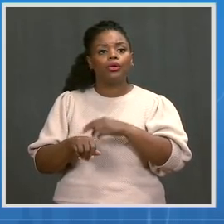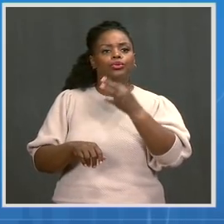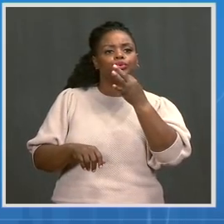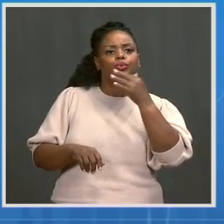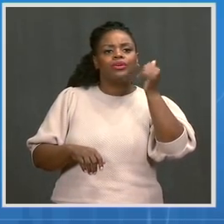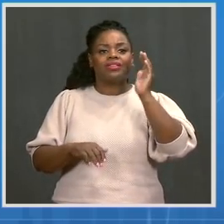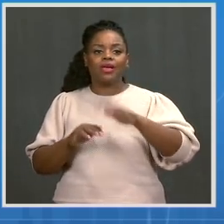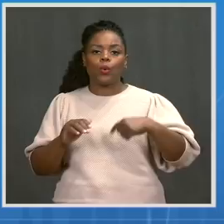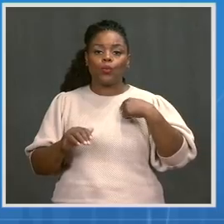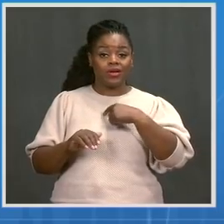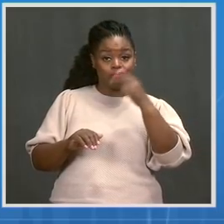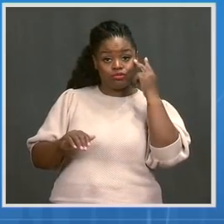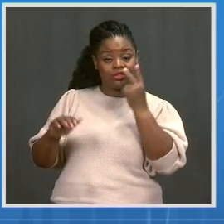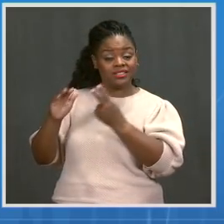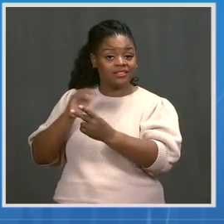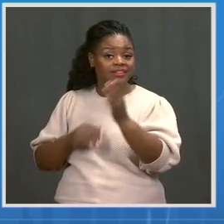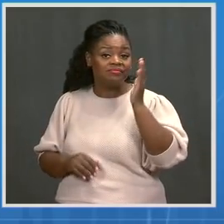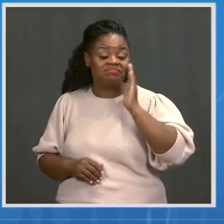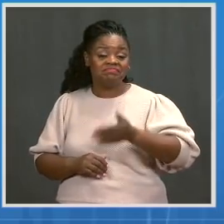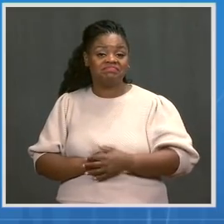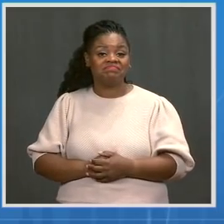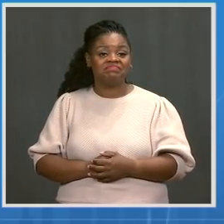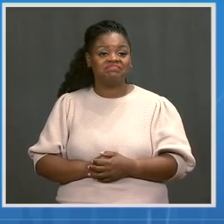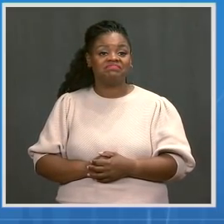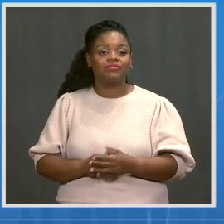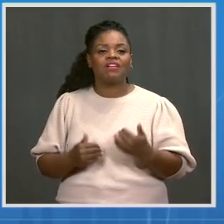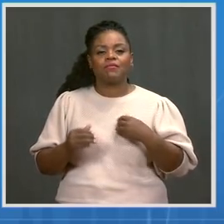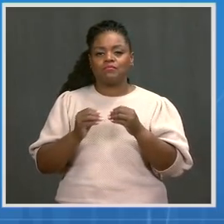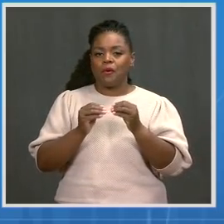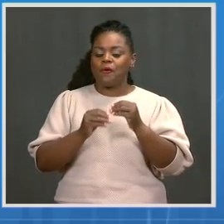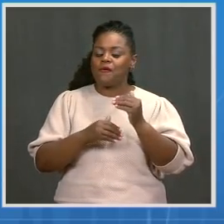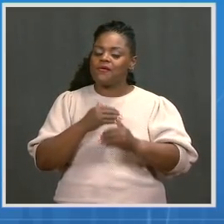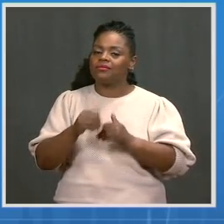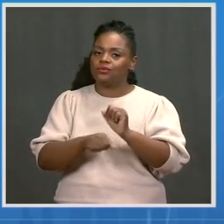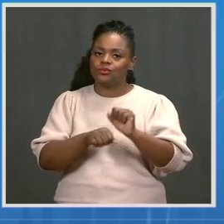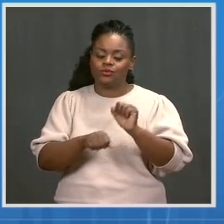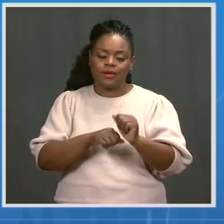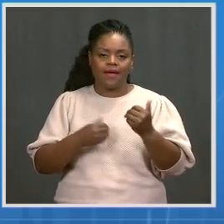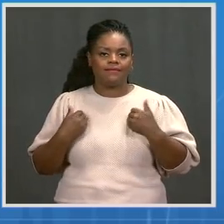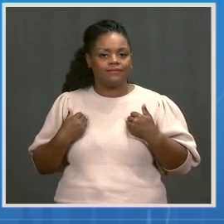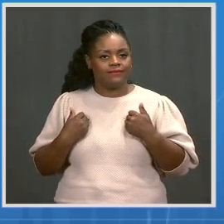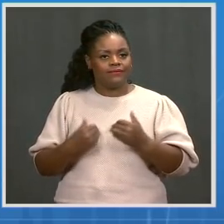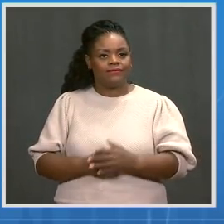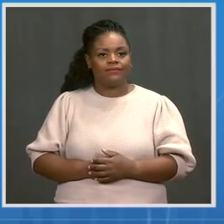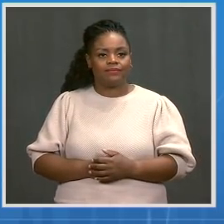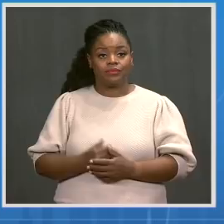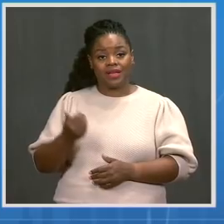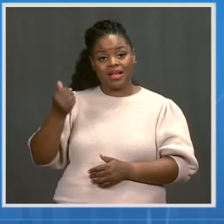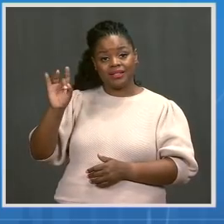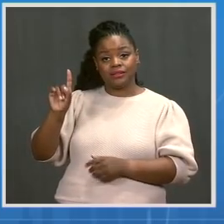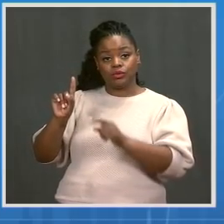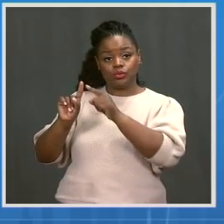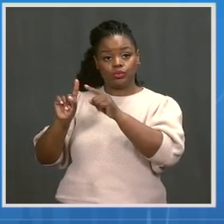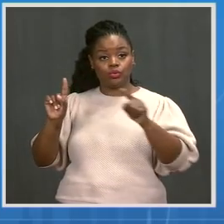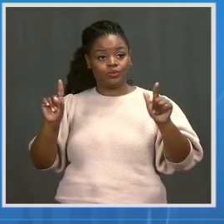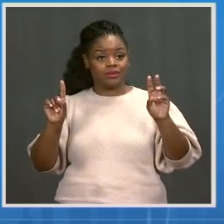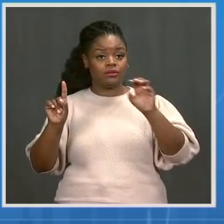Where the country has more work to do is particularly with 18- to 26-year-olds. The reality is: